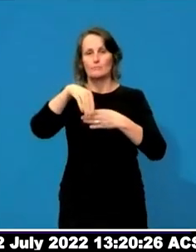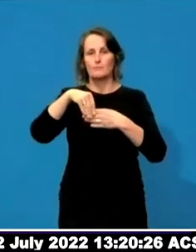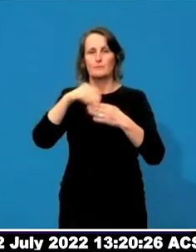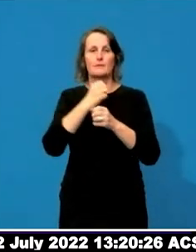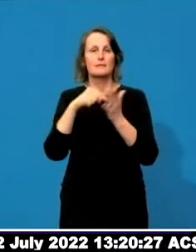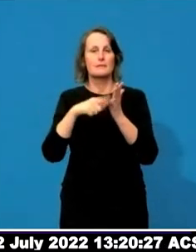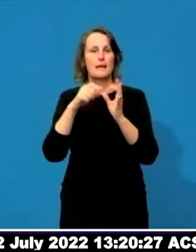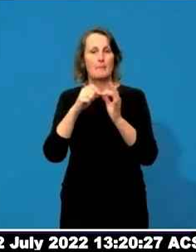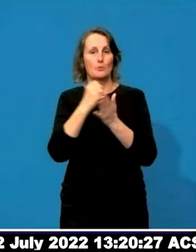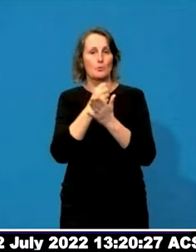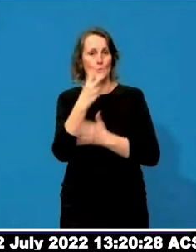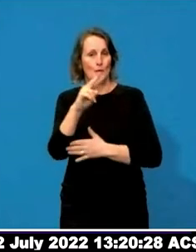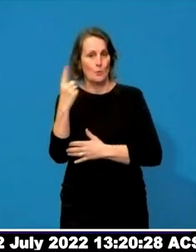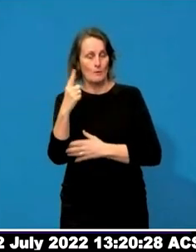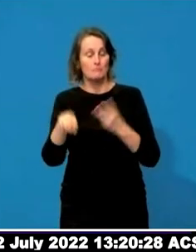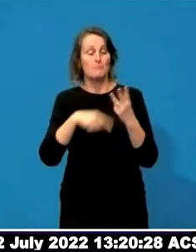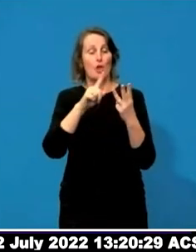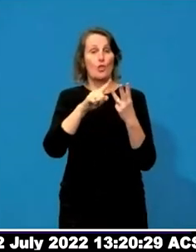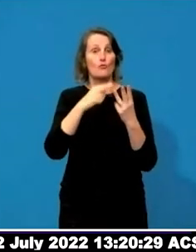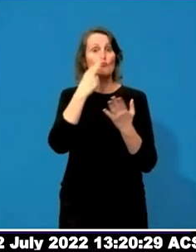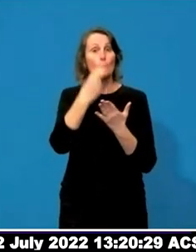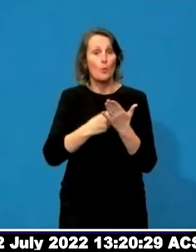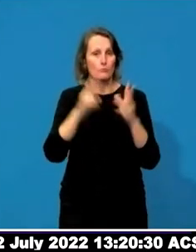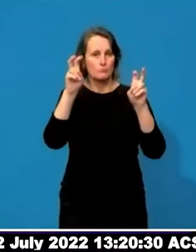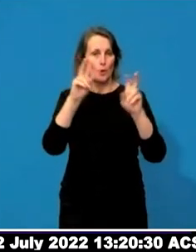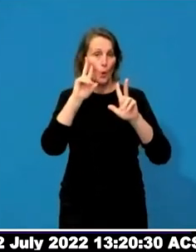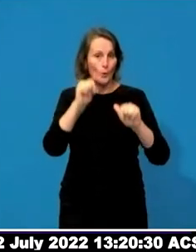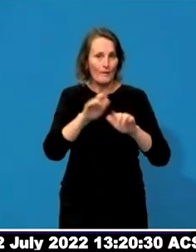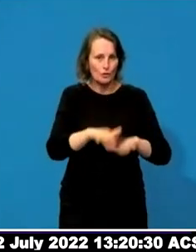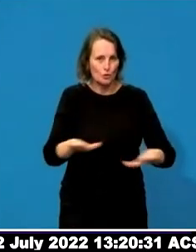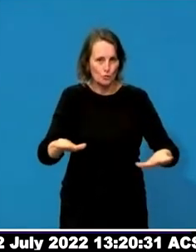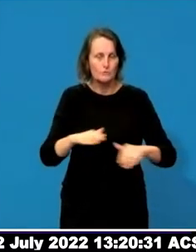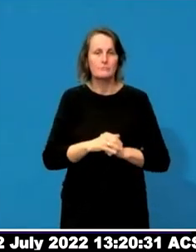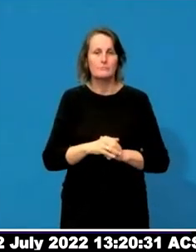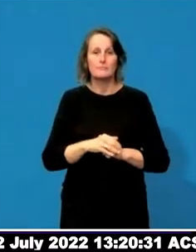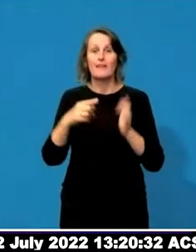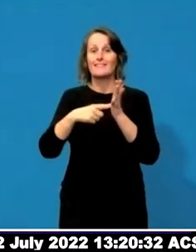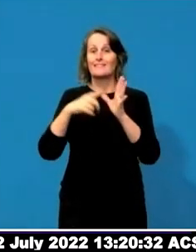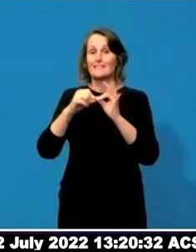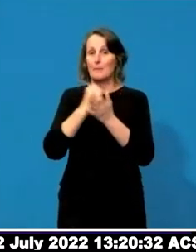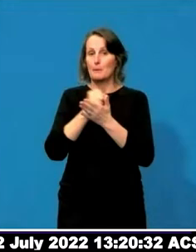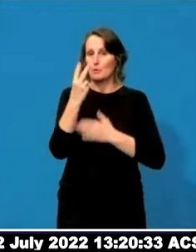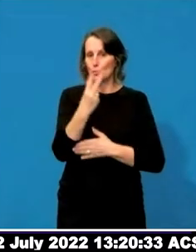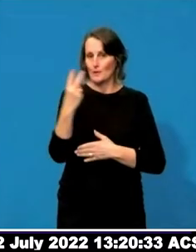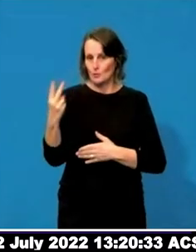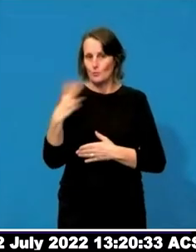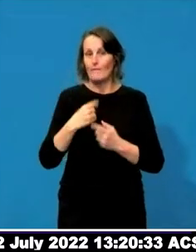Thank you. MS McMAHON: And also the Looking after Children with Disabilities report. And that's at tab 22. And, again, Commissioners, there are detailed recommendations